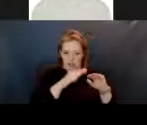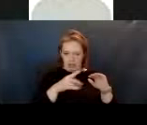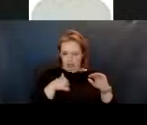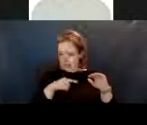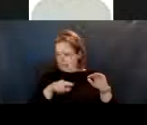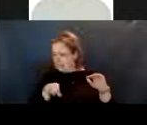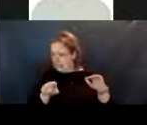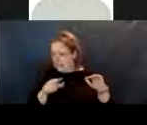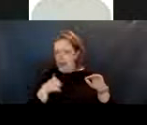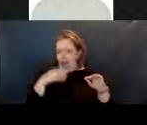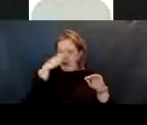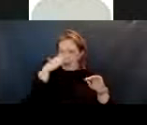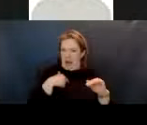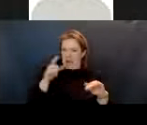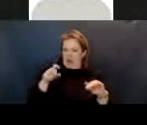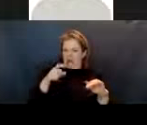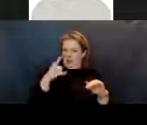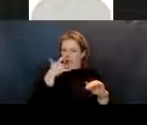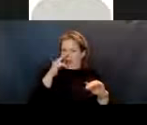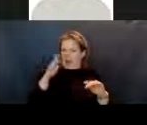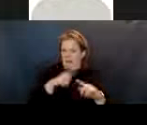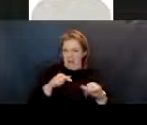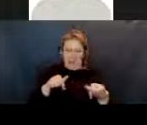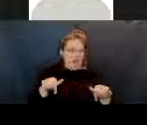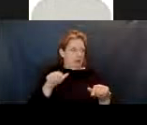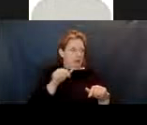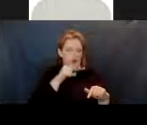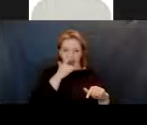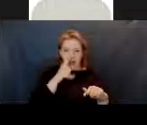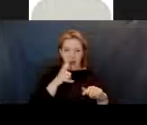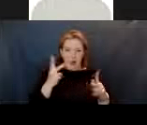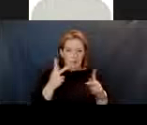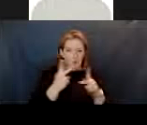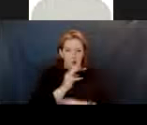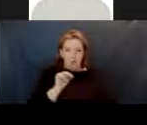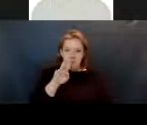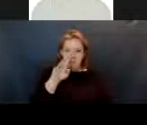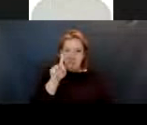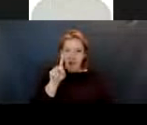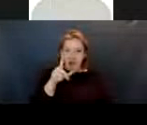It got muddy and muddier the further I went and I definitely didn't recognize this from